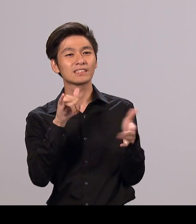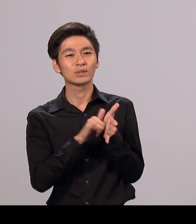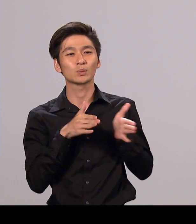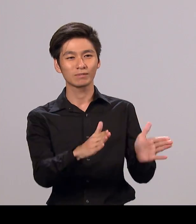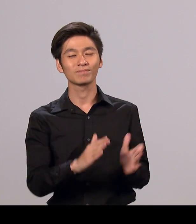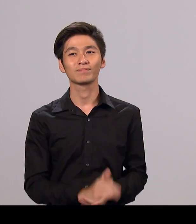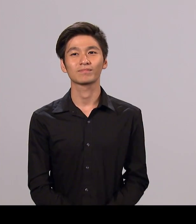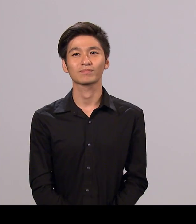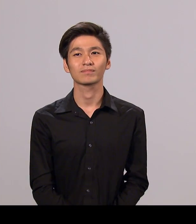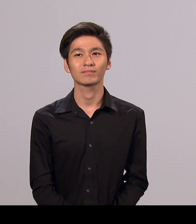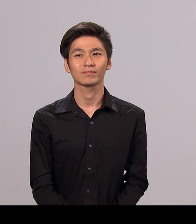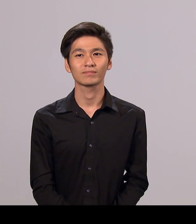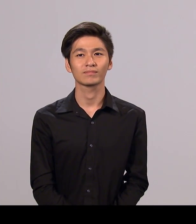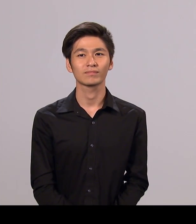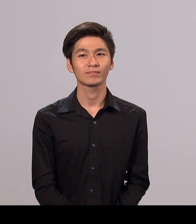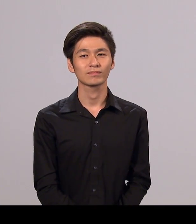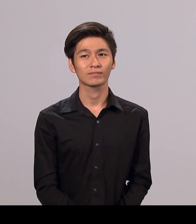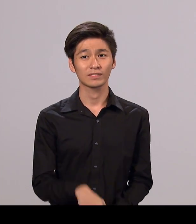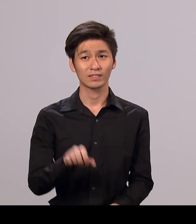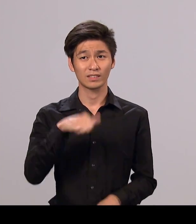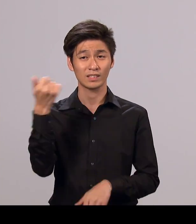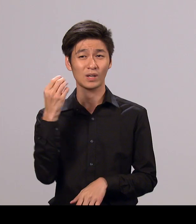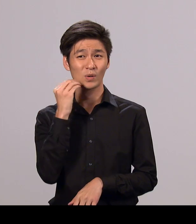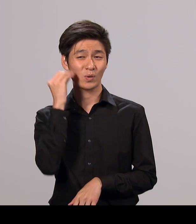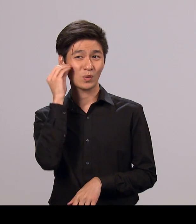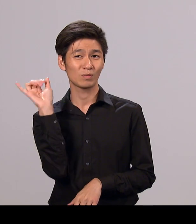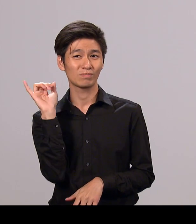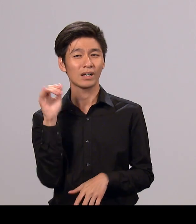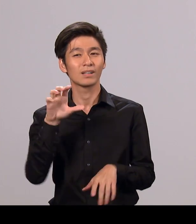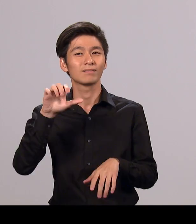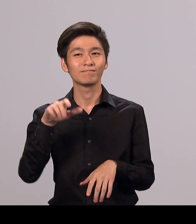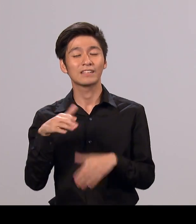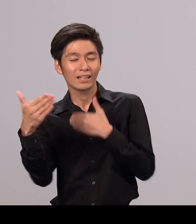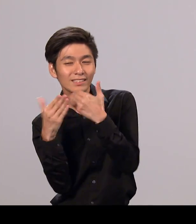Nearer home, our most important partners – Malaysia, Indonesia.